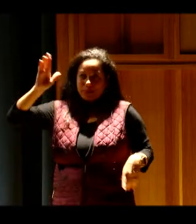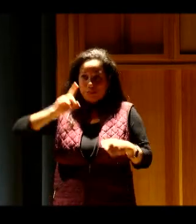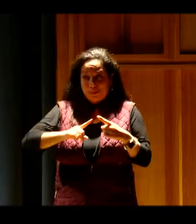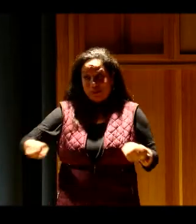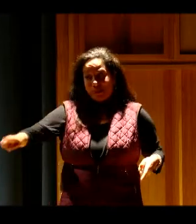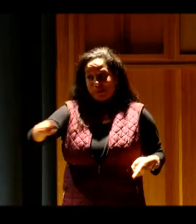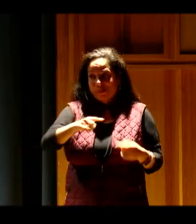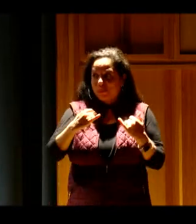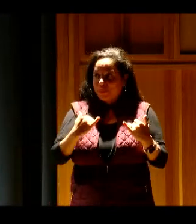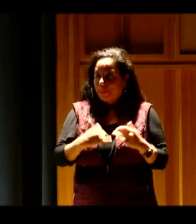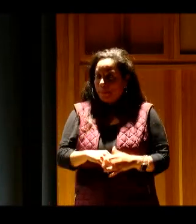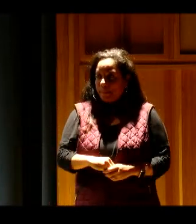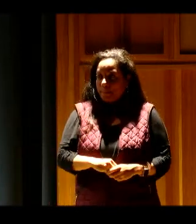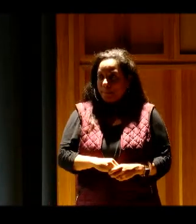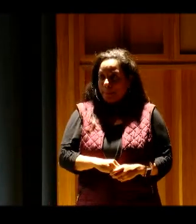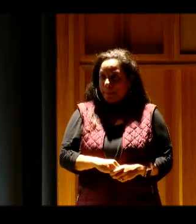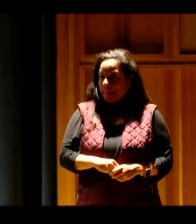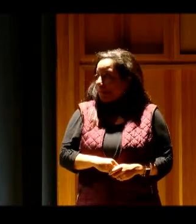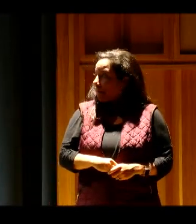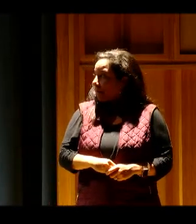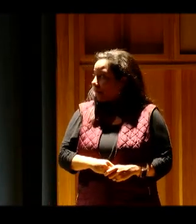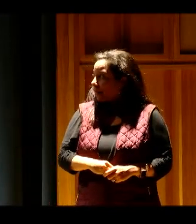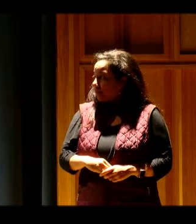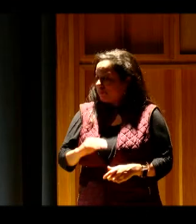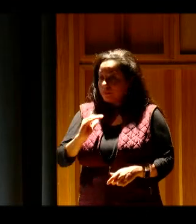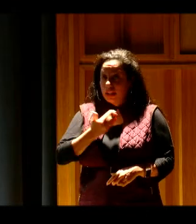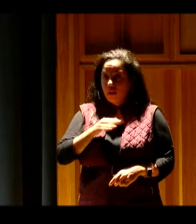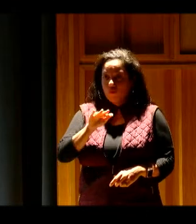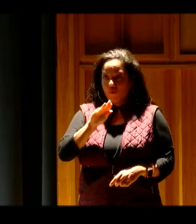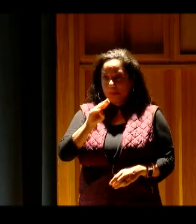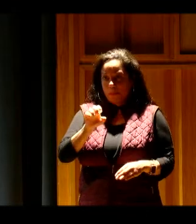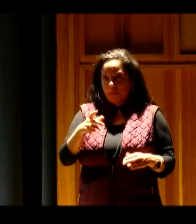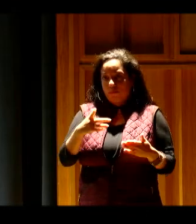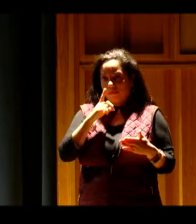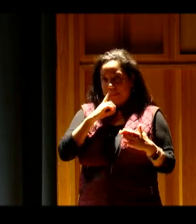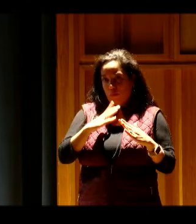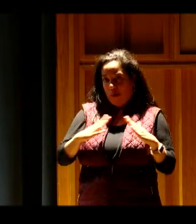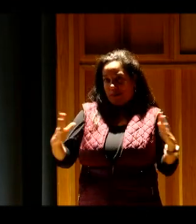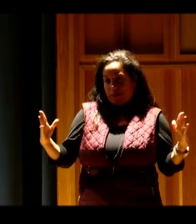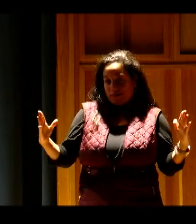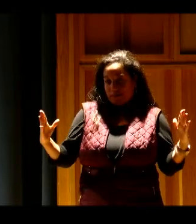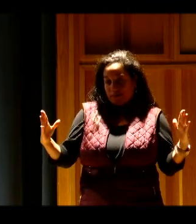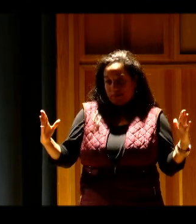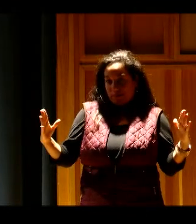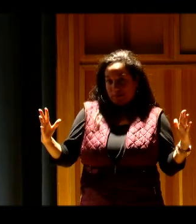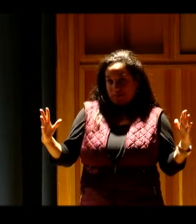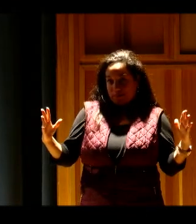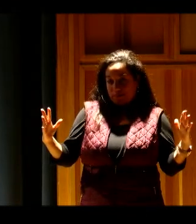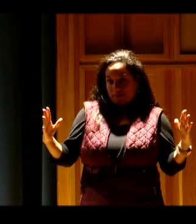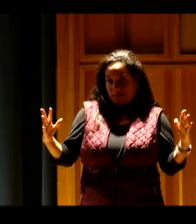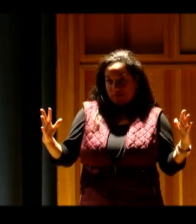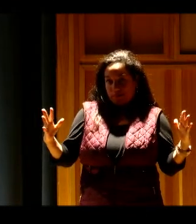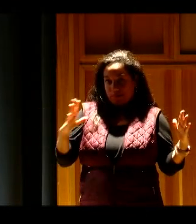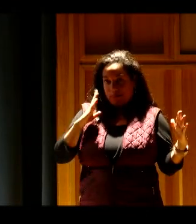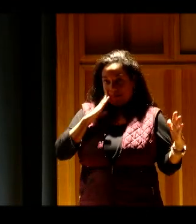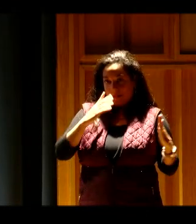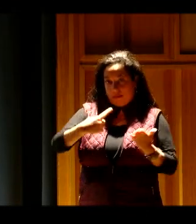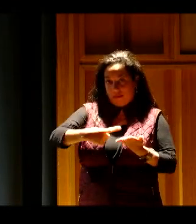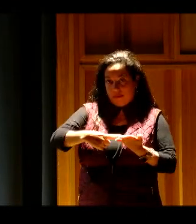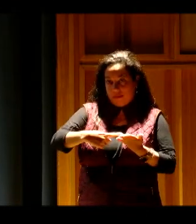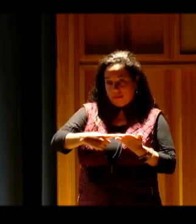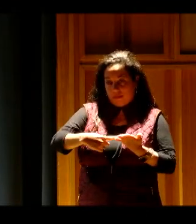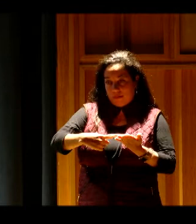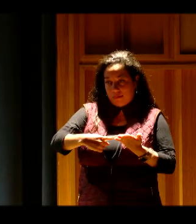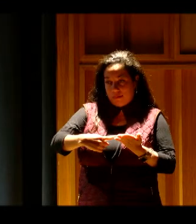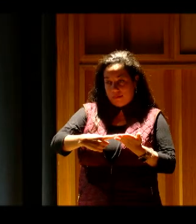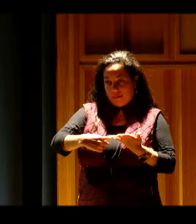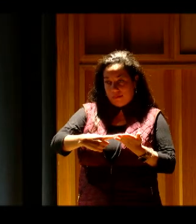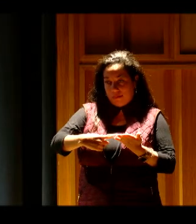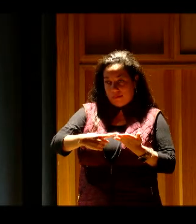Our frame is quite wide. So I'll tell you more about the parts of the sectors that we work with.